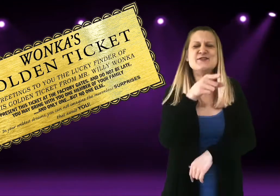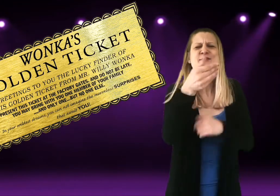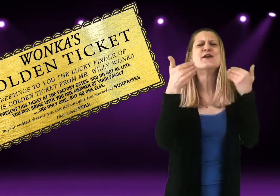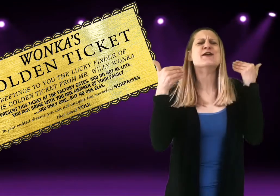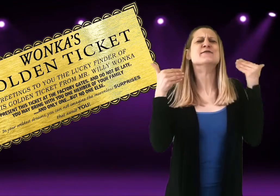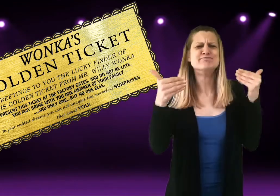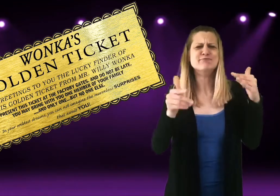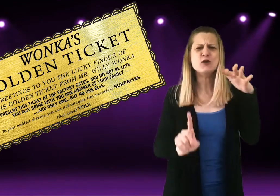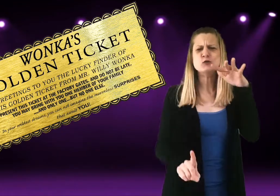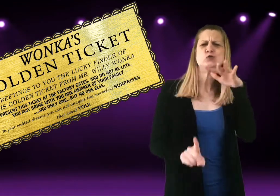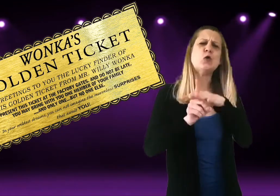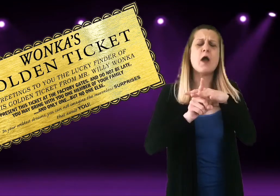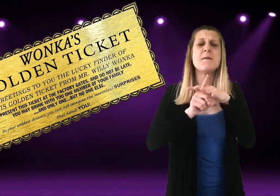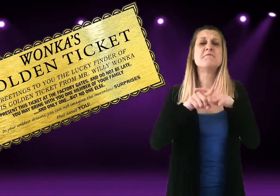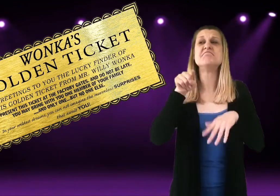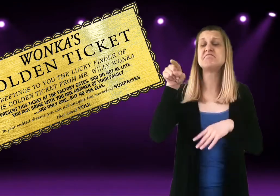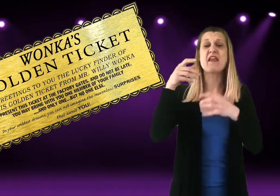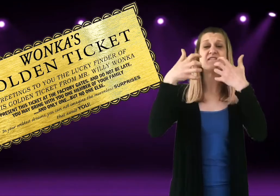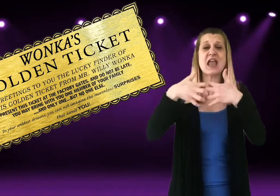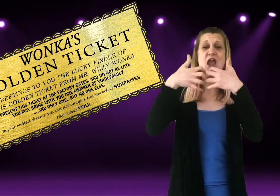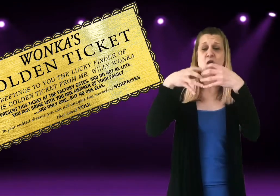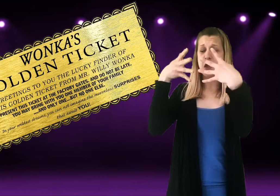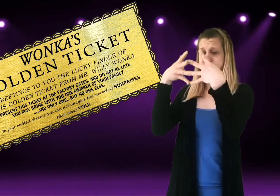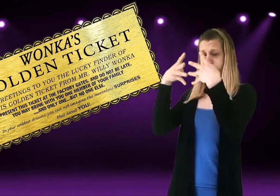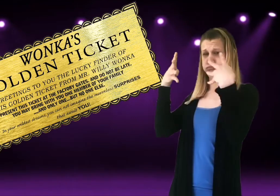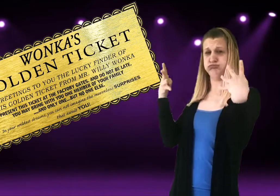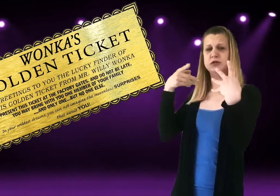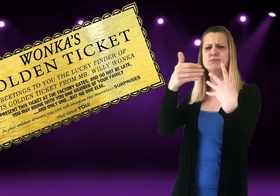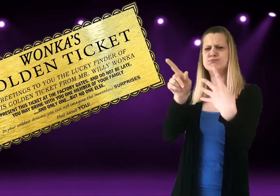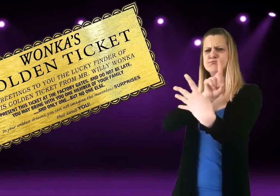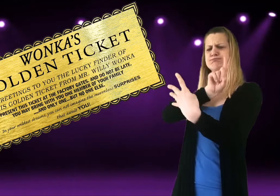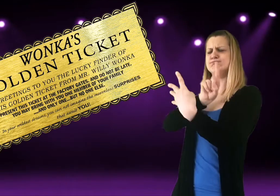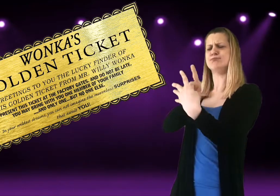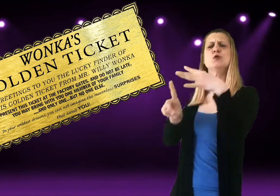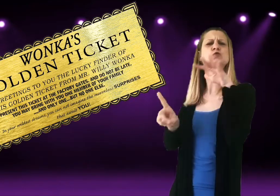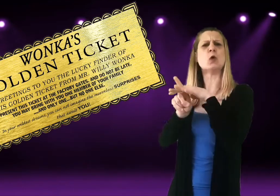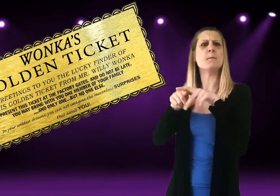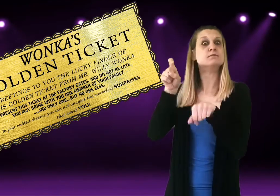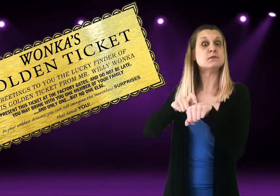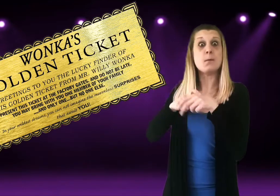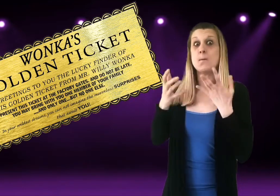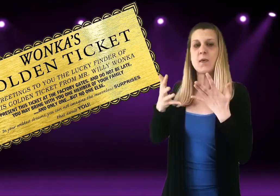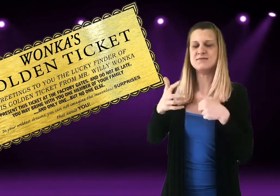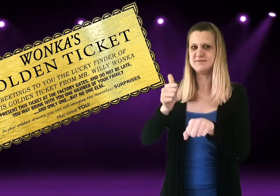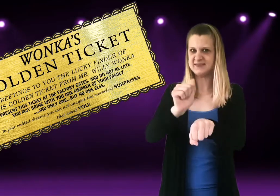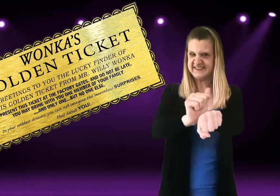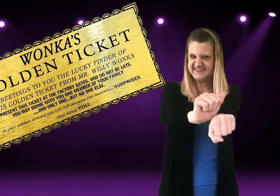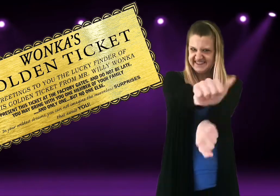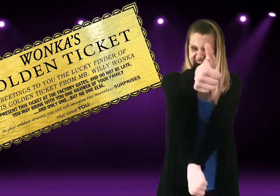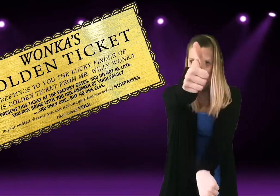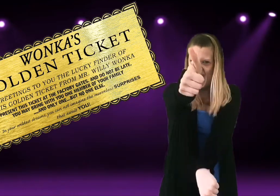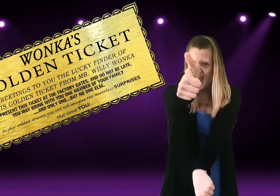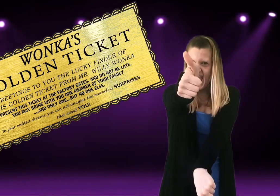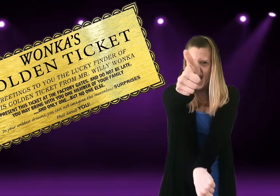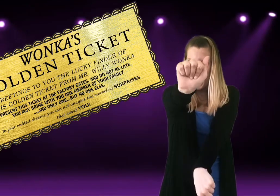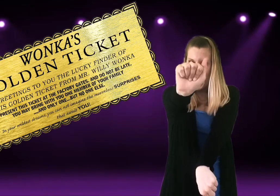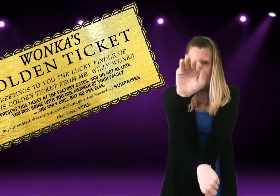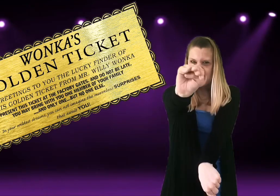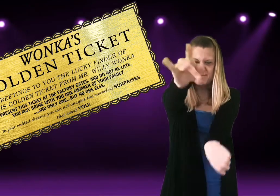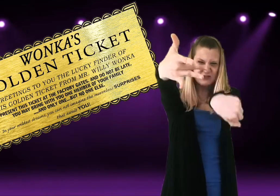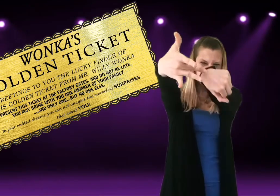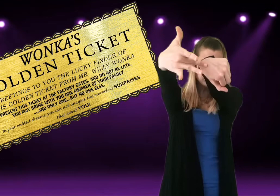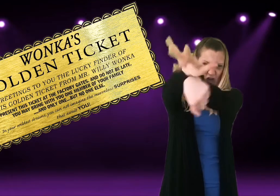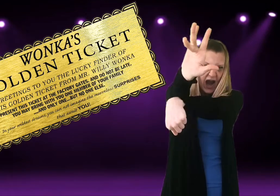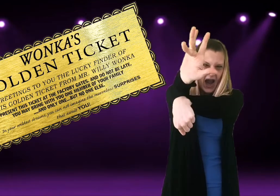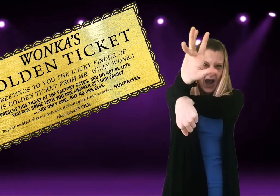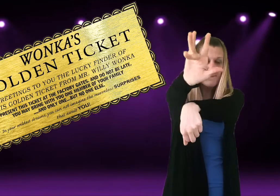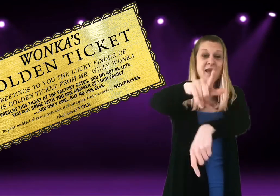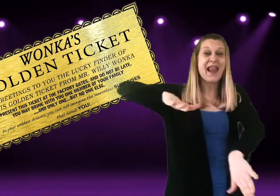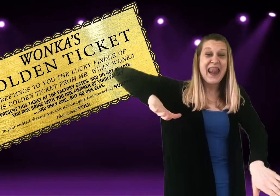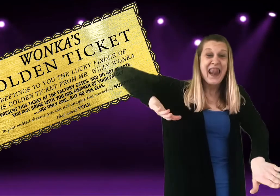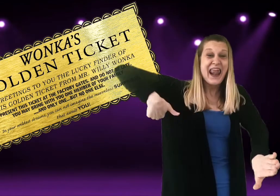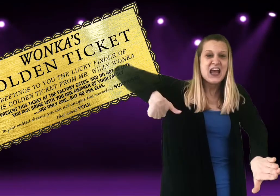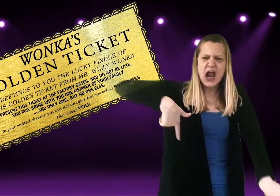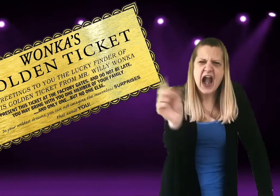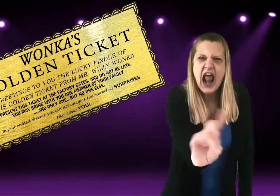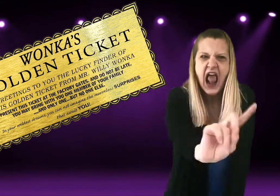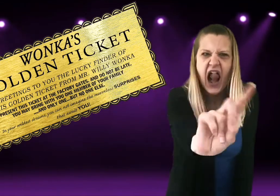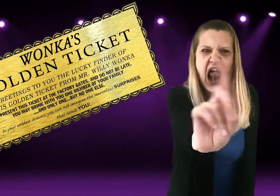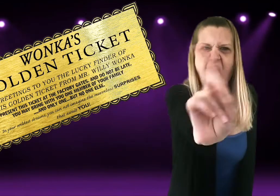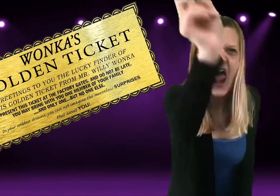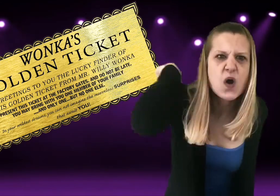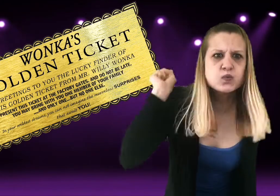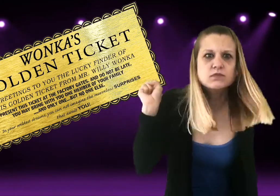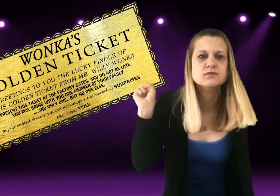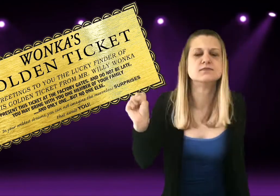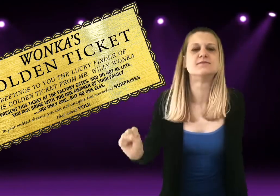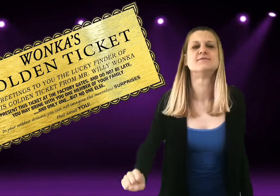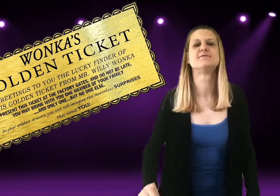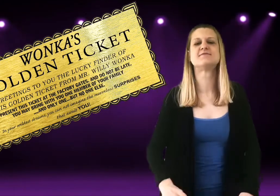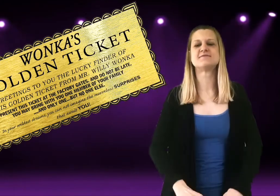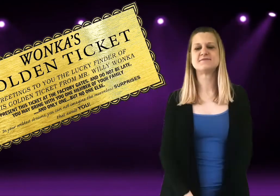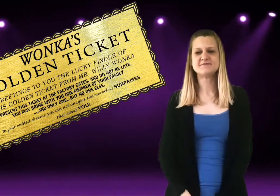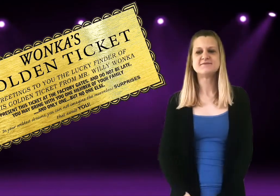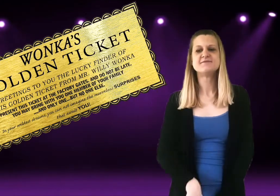On this day, and on no other, you must come to the factory gates at ten o’clock sharp in the morning. Don’t be late!